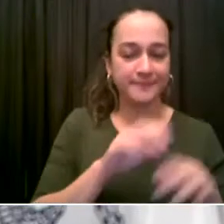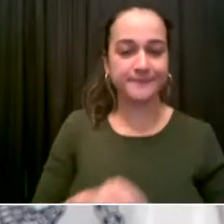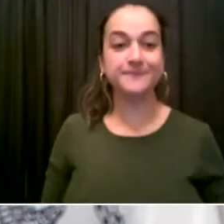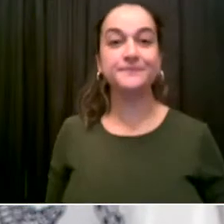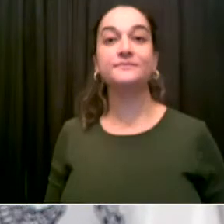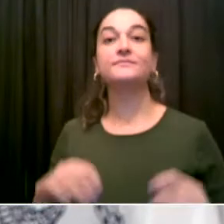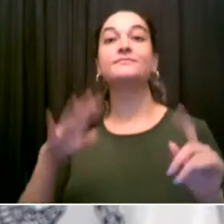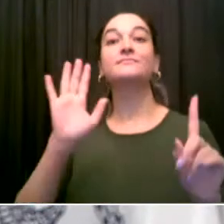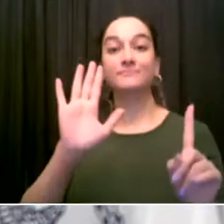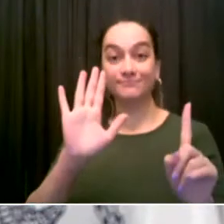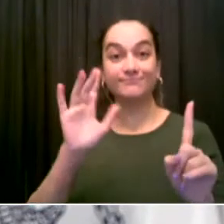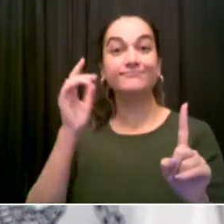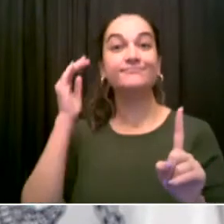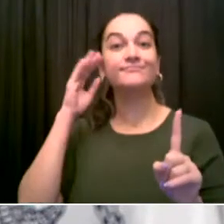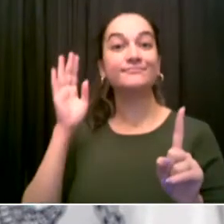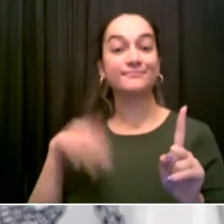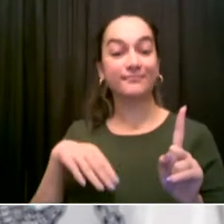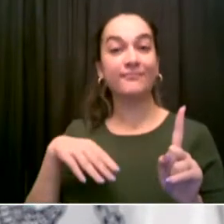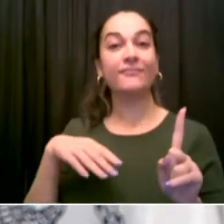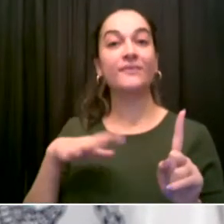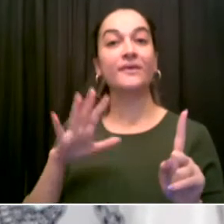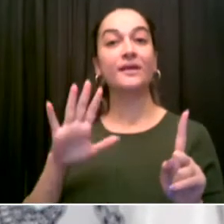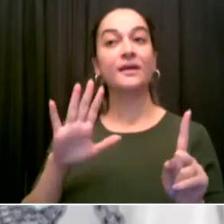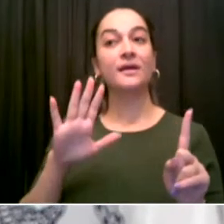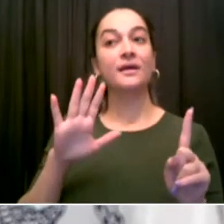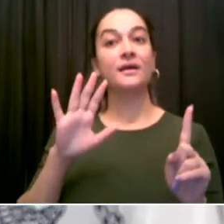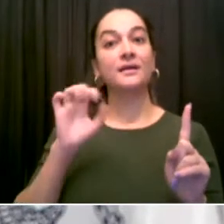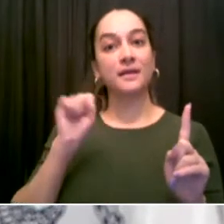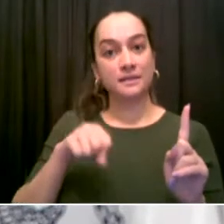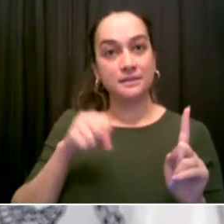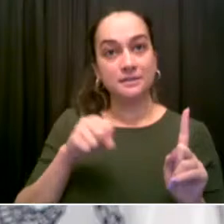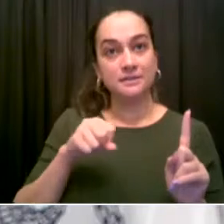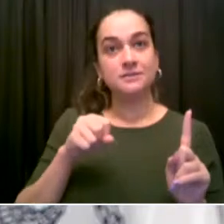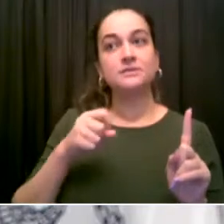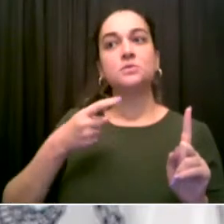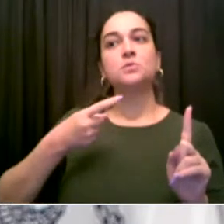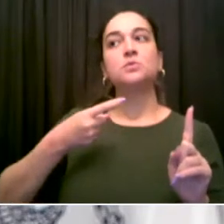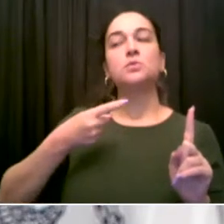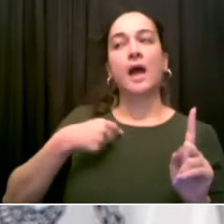BUT, LET'S JUST